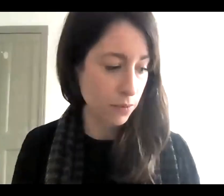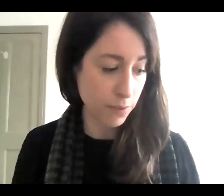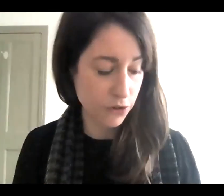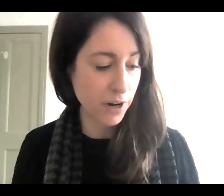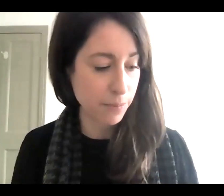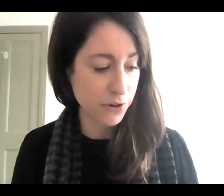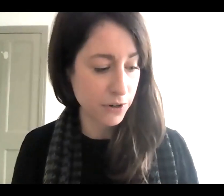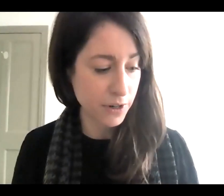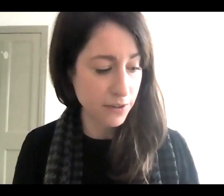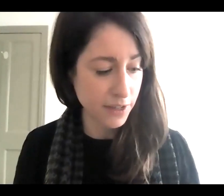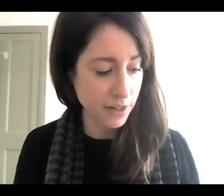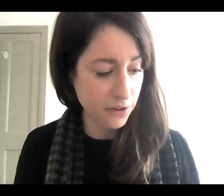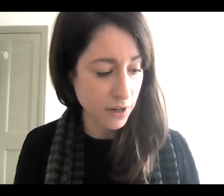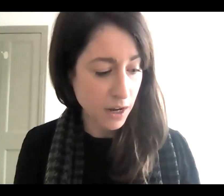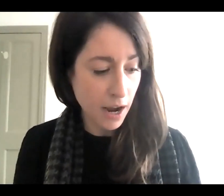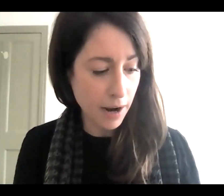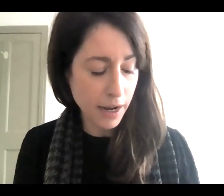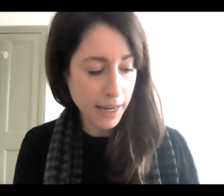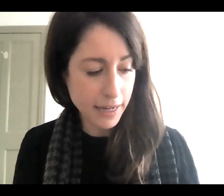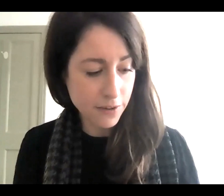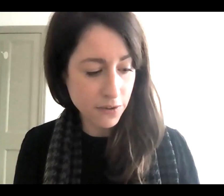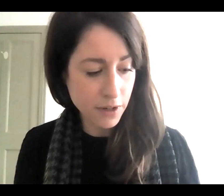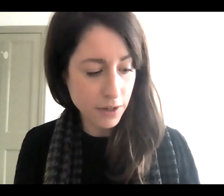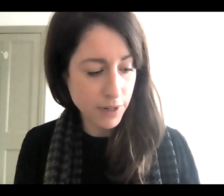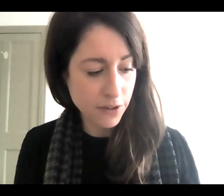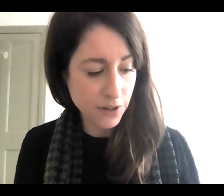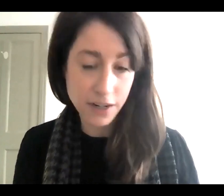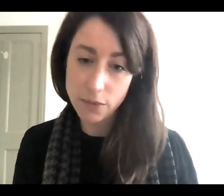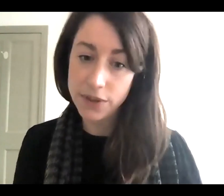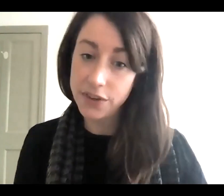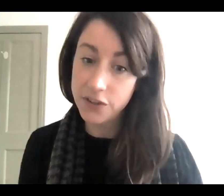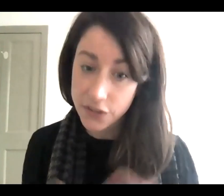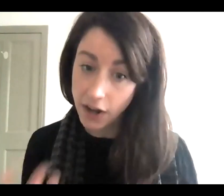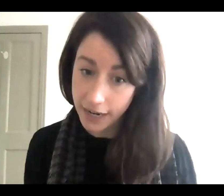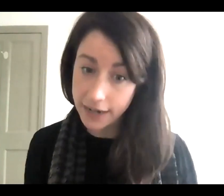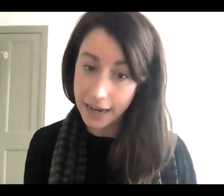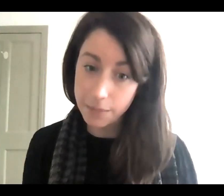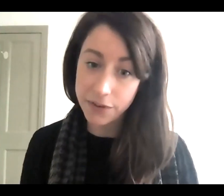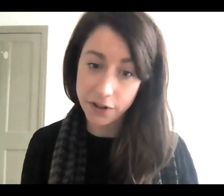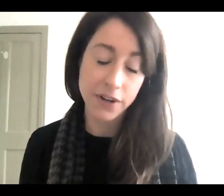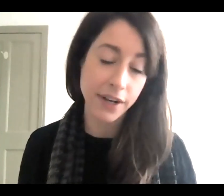with the dramaturg is that I guess I really started with the design elements of it and